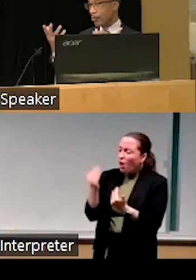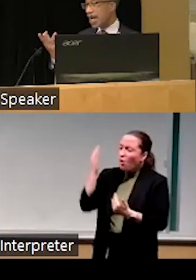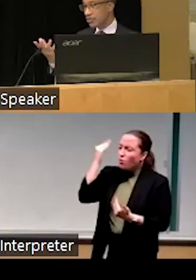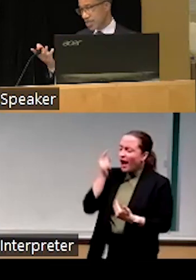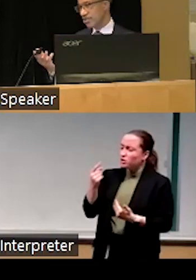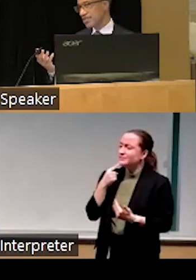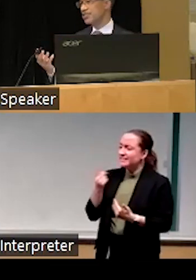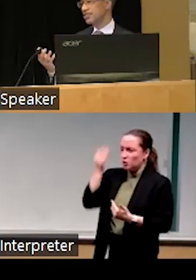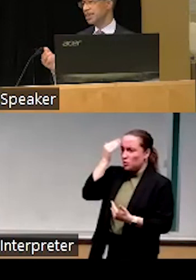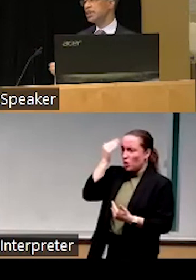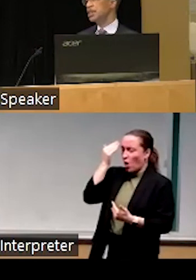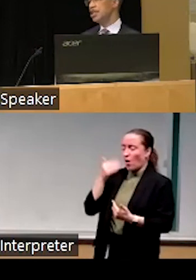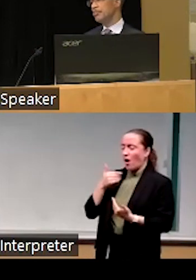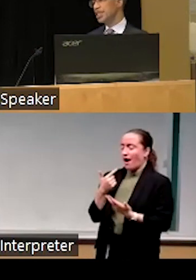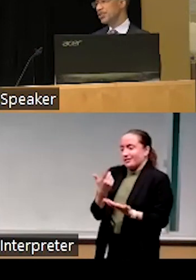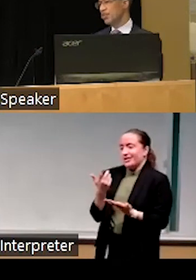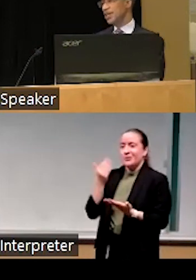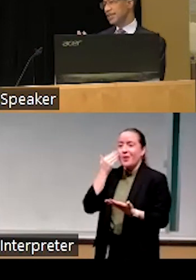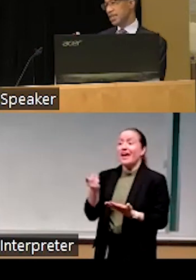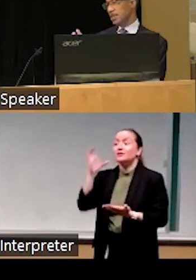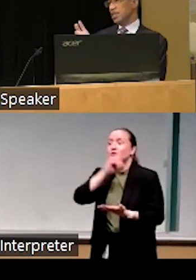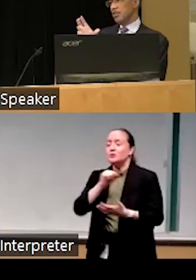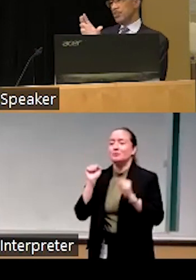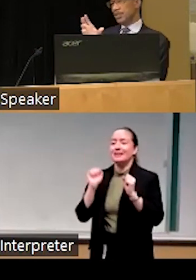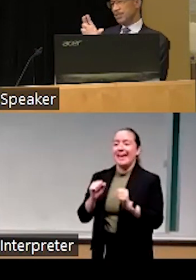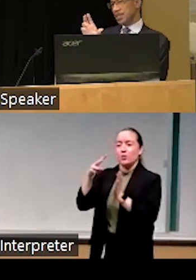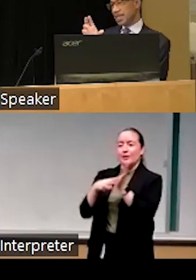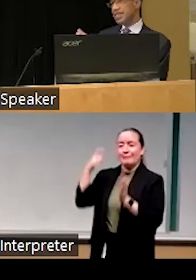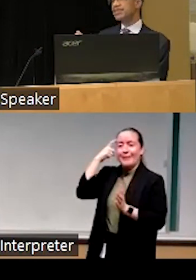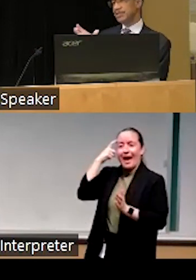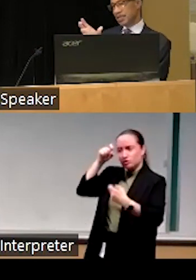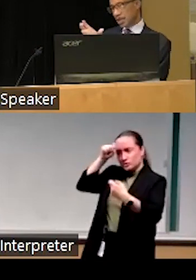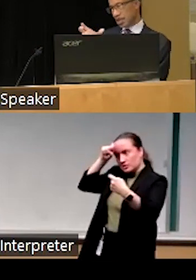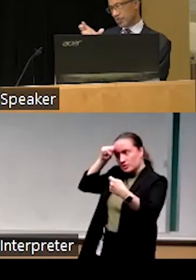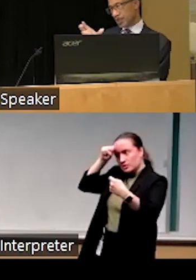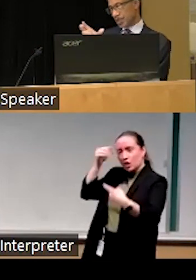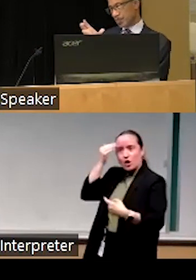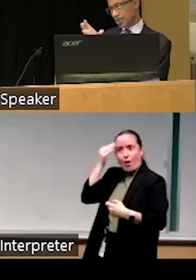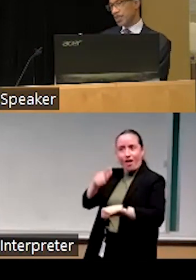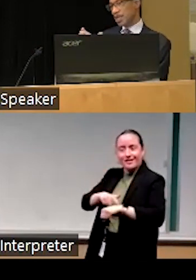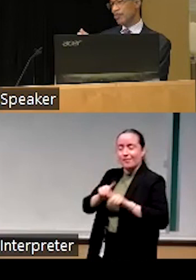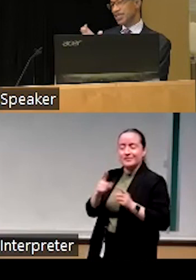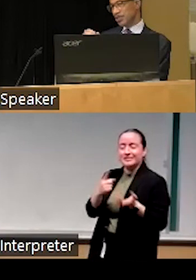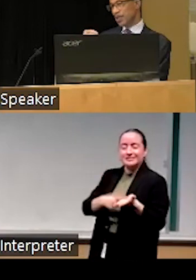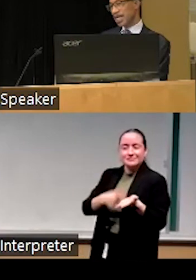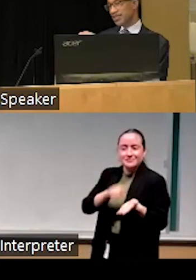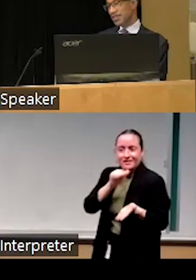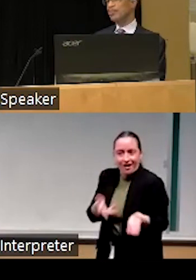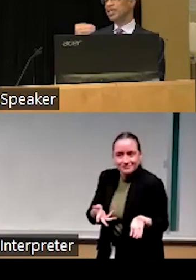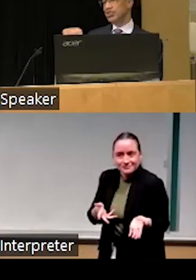are a mind reader essentially um and so I think that it is uh something that a patient may slip